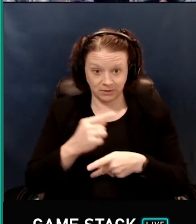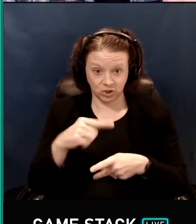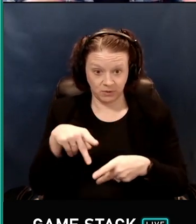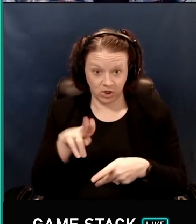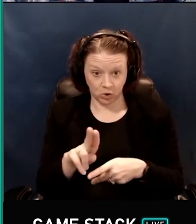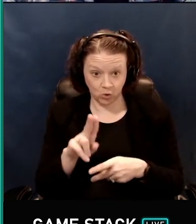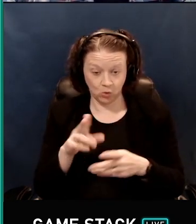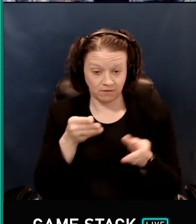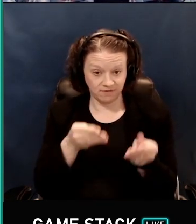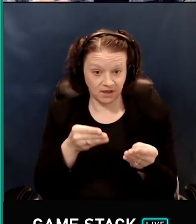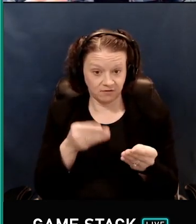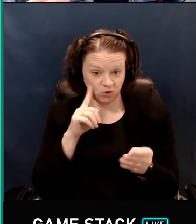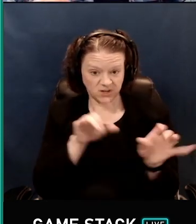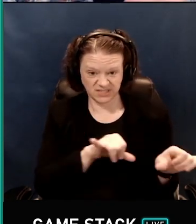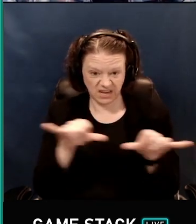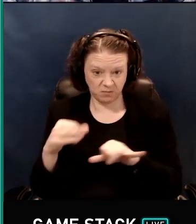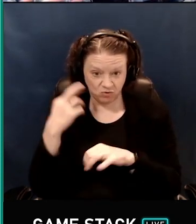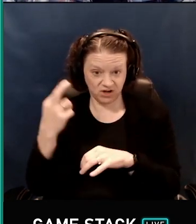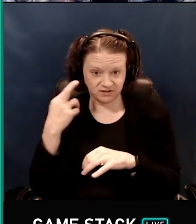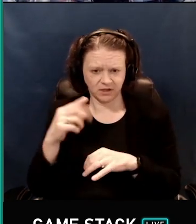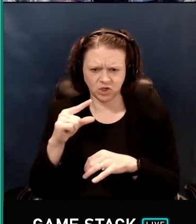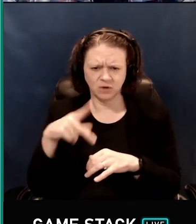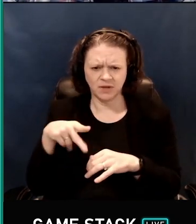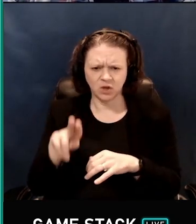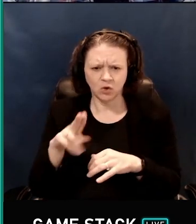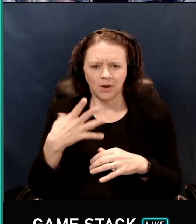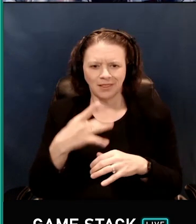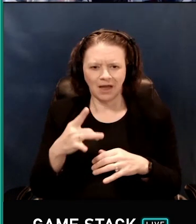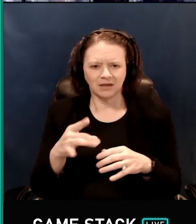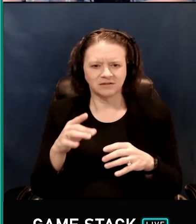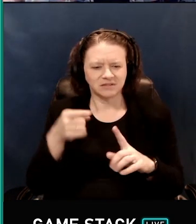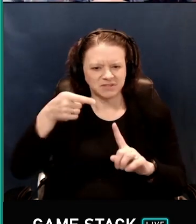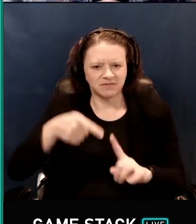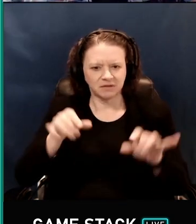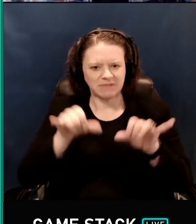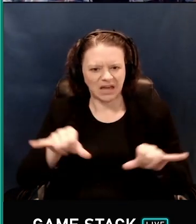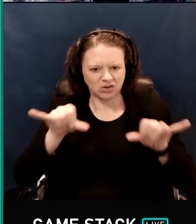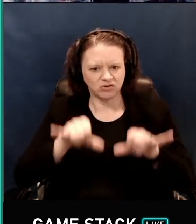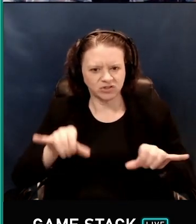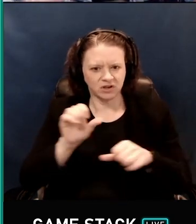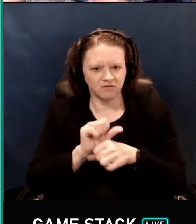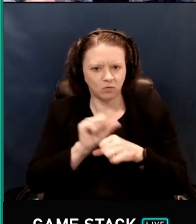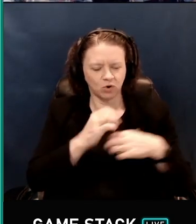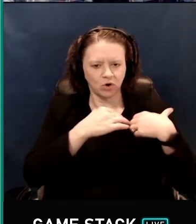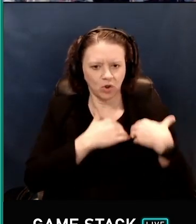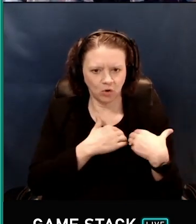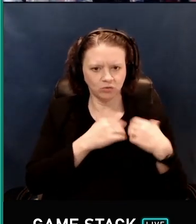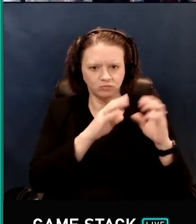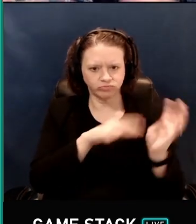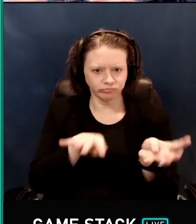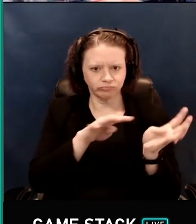certain patterns of workloads, coming into it, to make it the most efficient possible, pipelining your work,